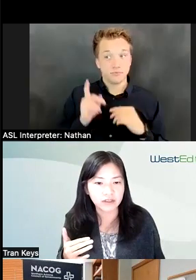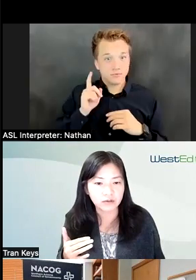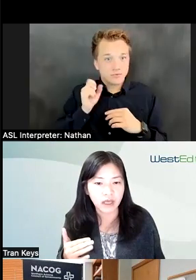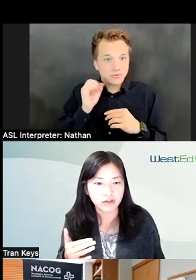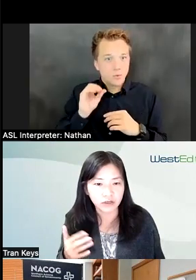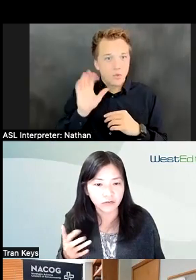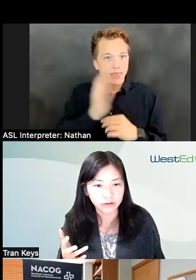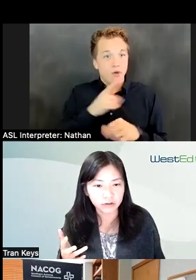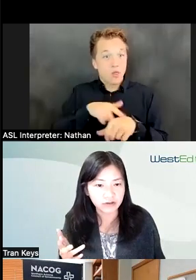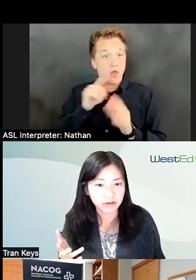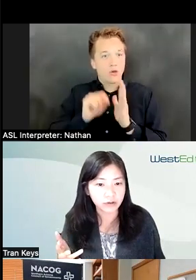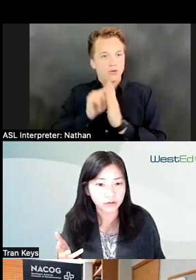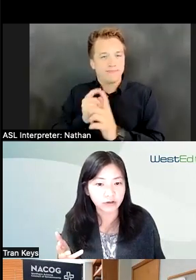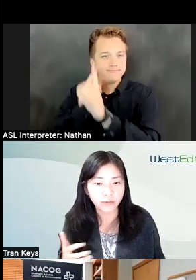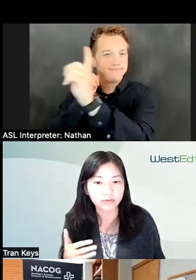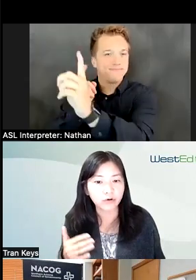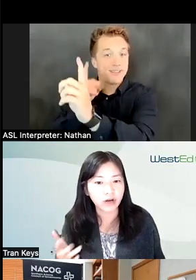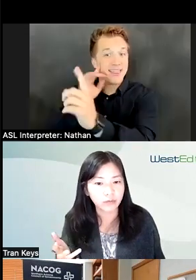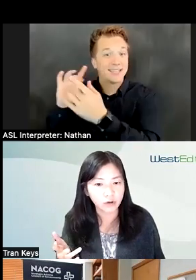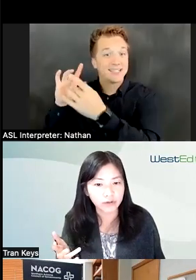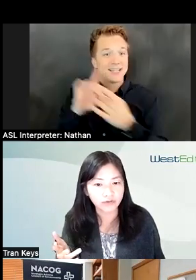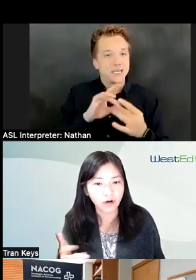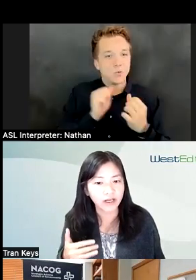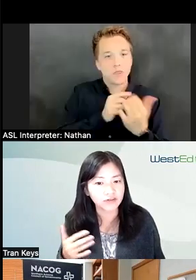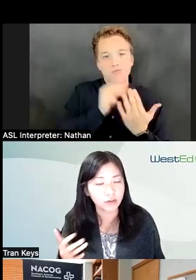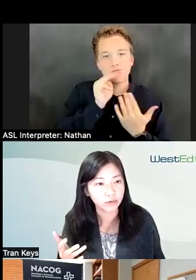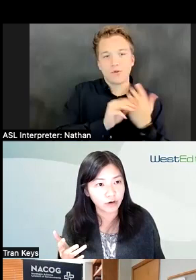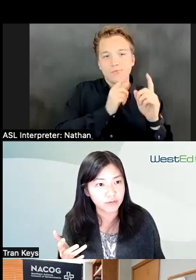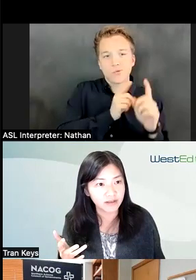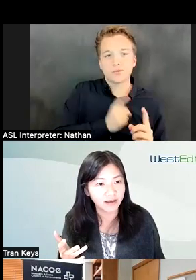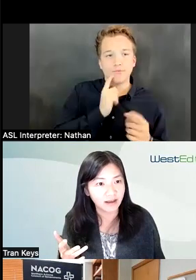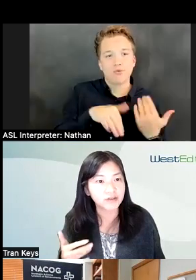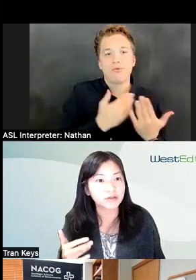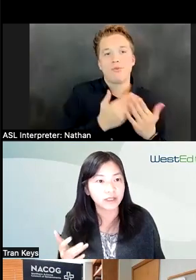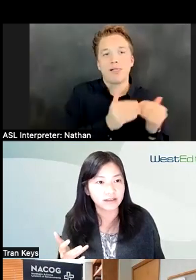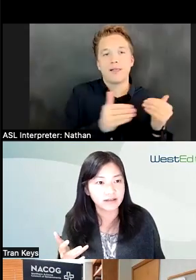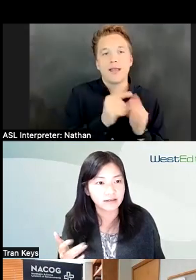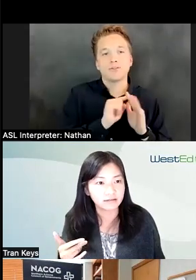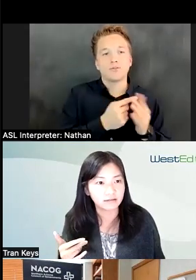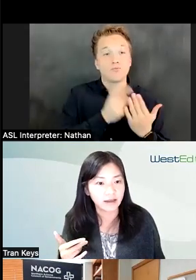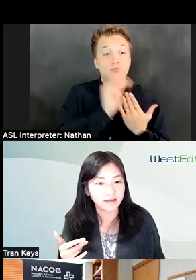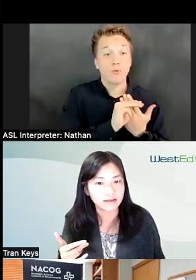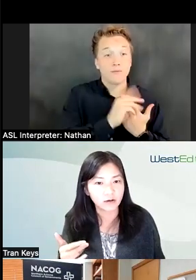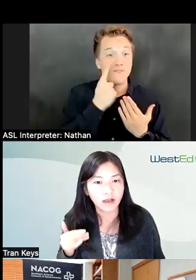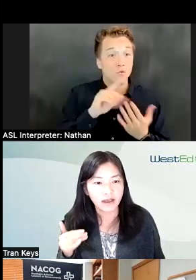this earlier—the program goal is for all Head Start programs on school readiness, so,